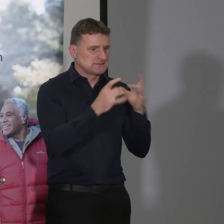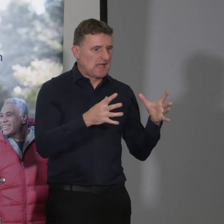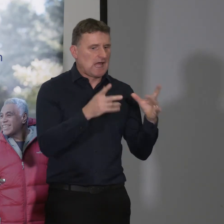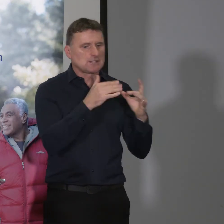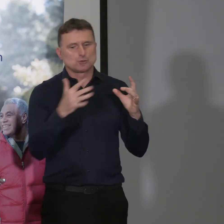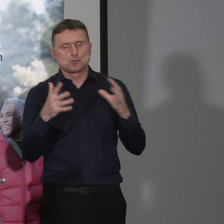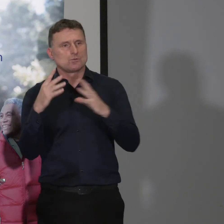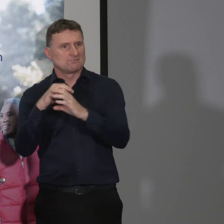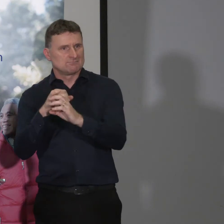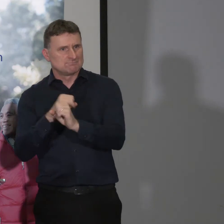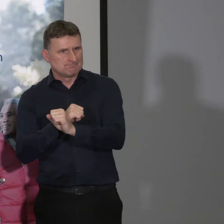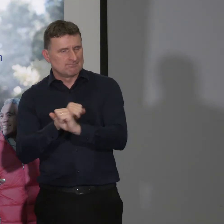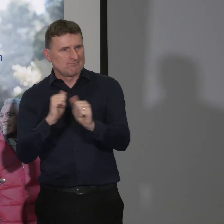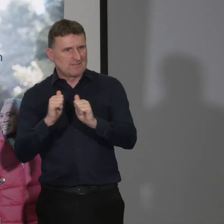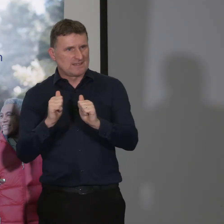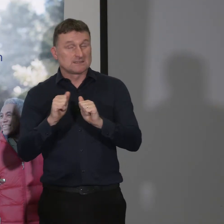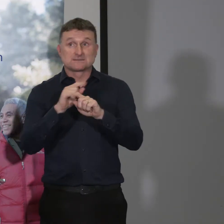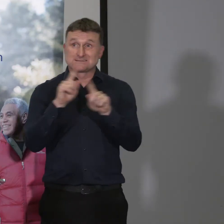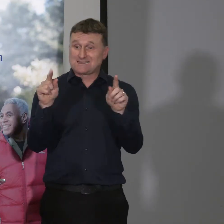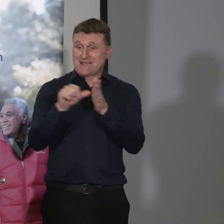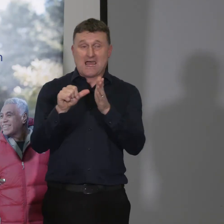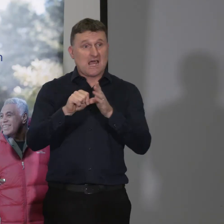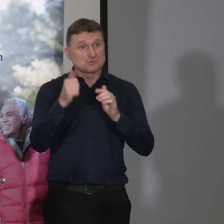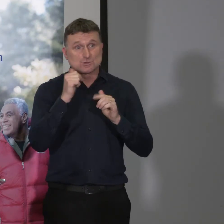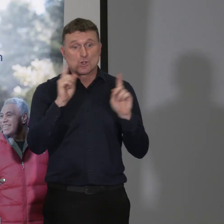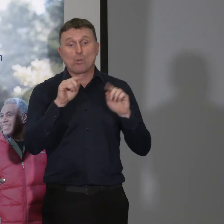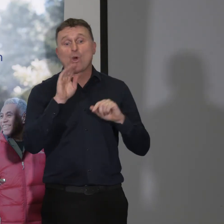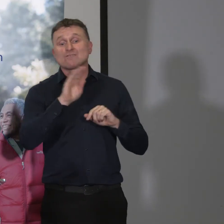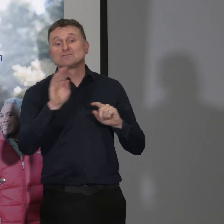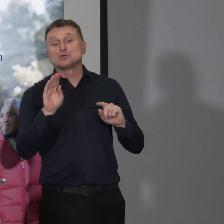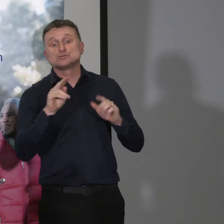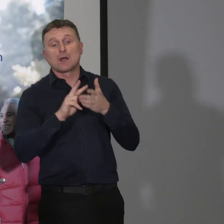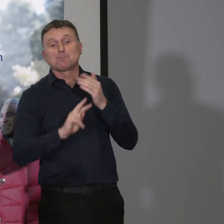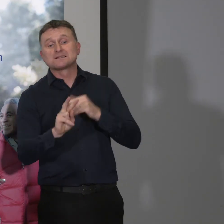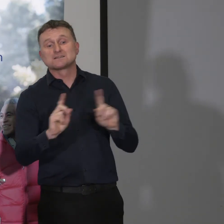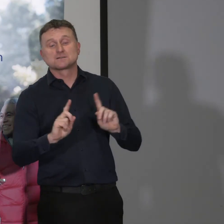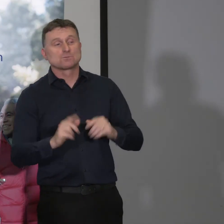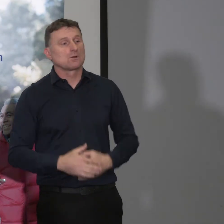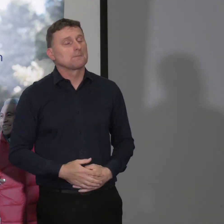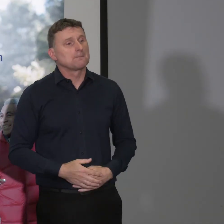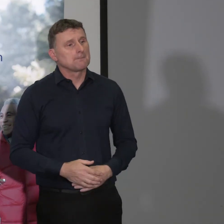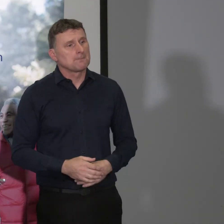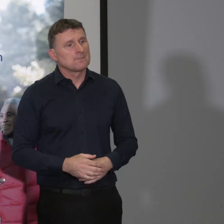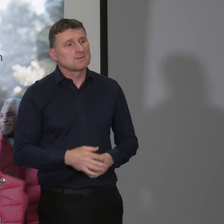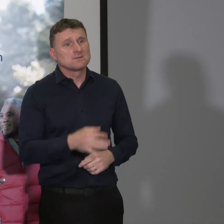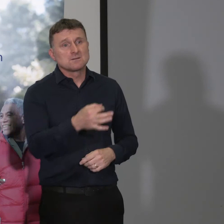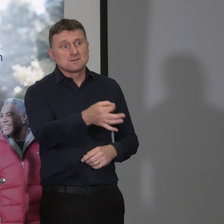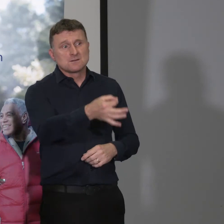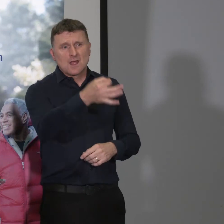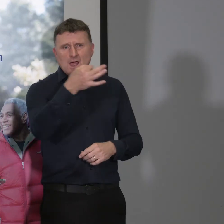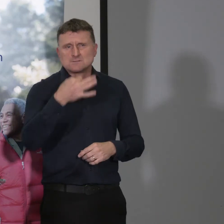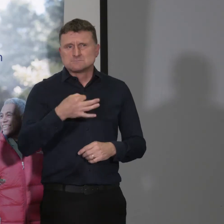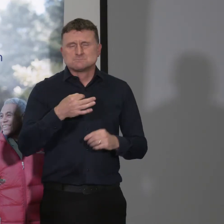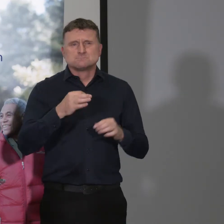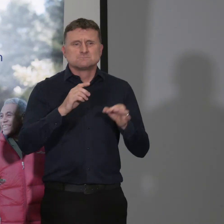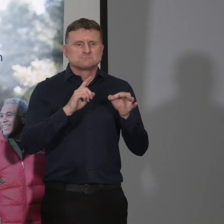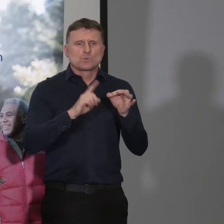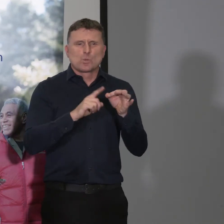mentioned, it does make it harder to predict exactly what the future shape will look like. How close are we to getting